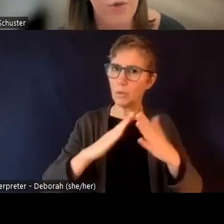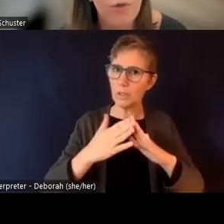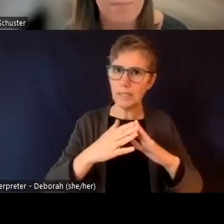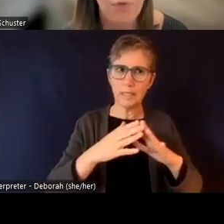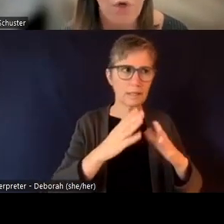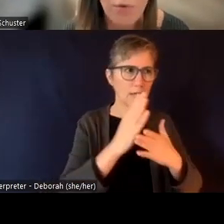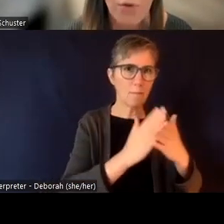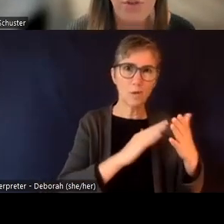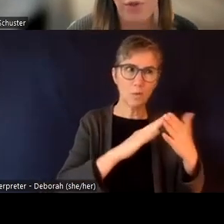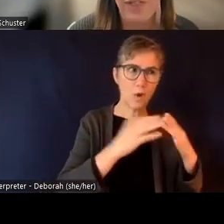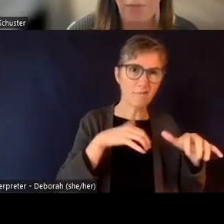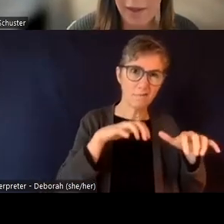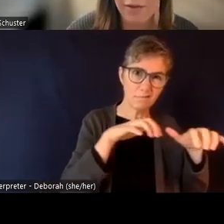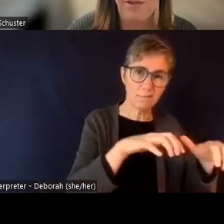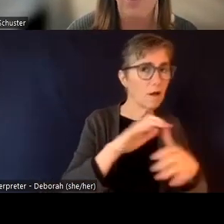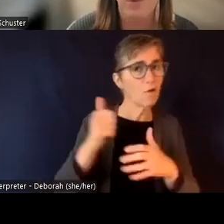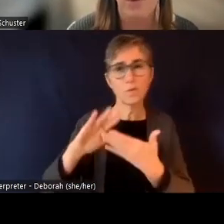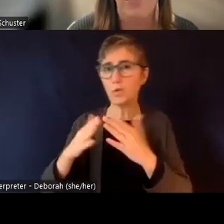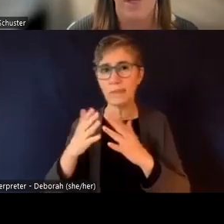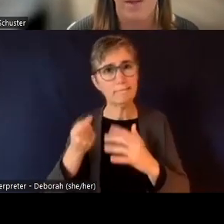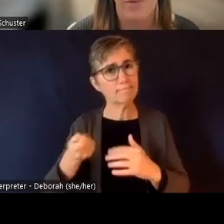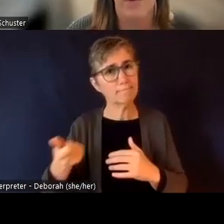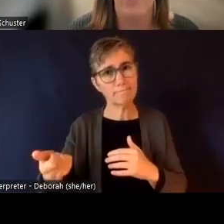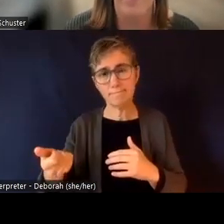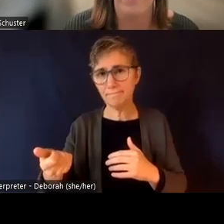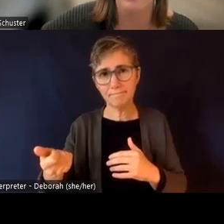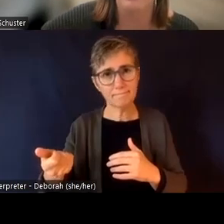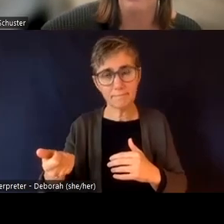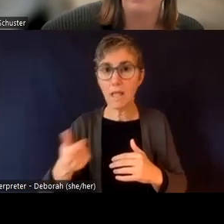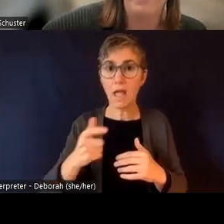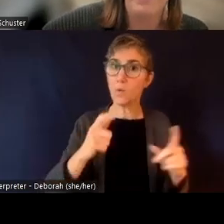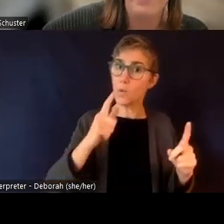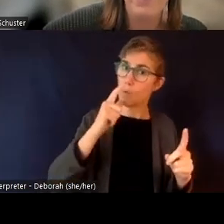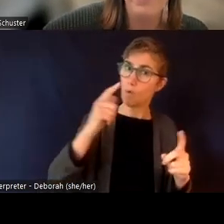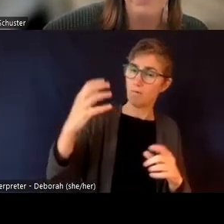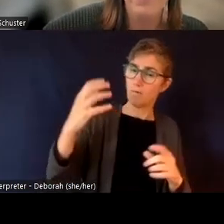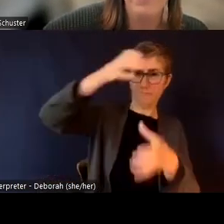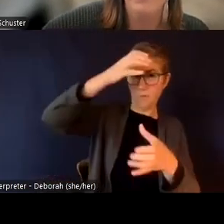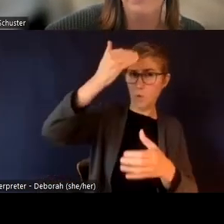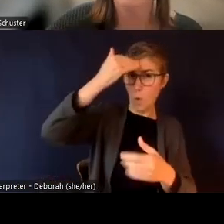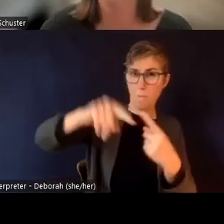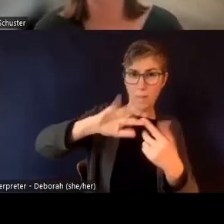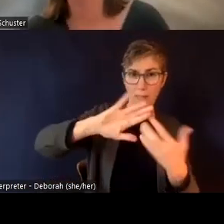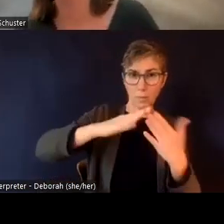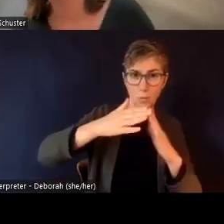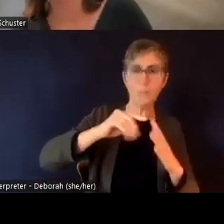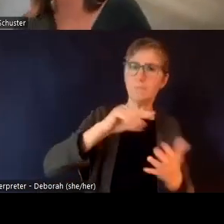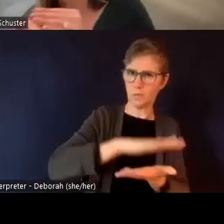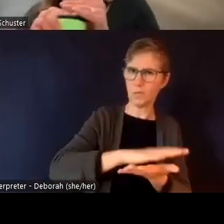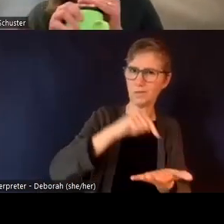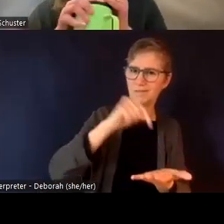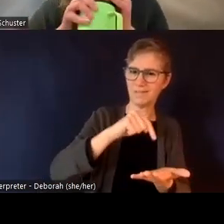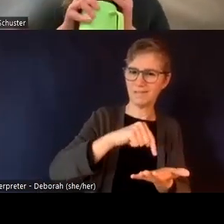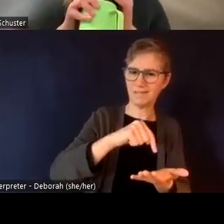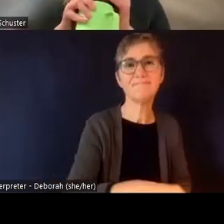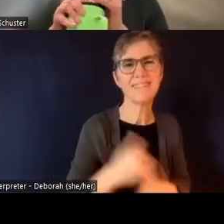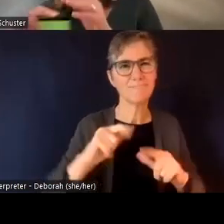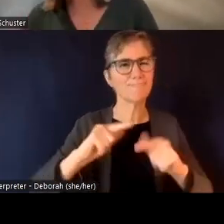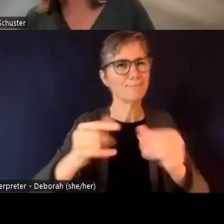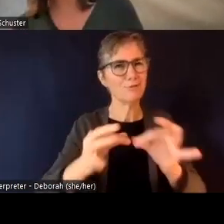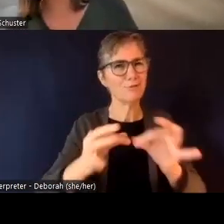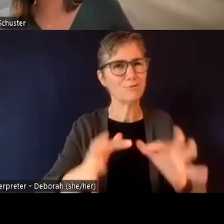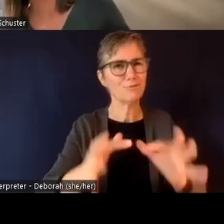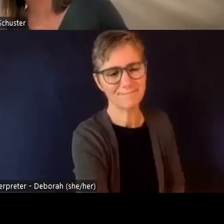who knows those communities better than the schools and the schools themselves?